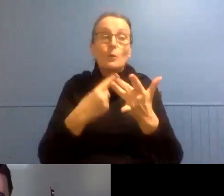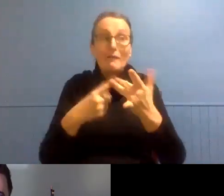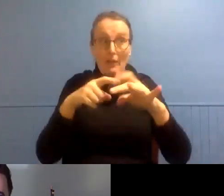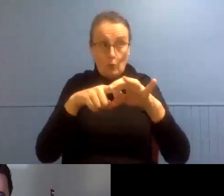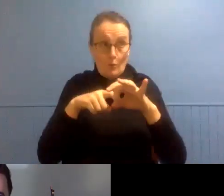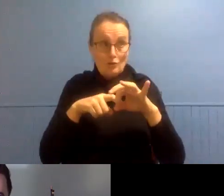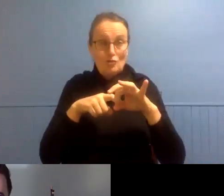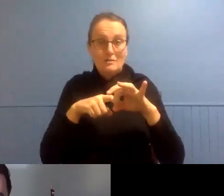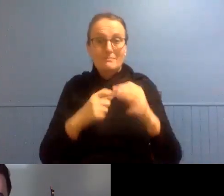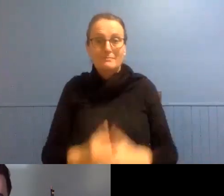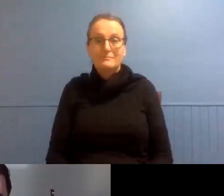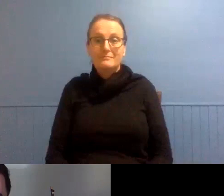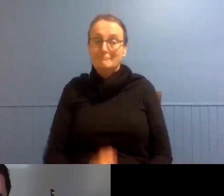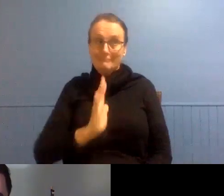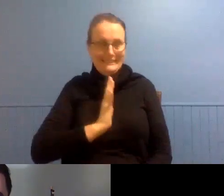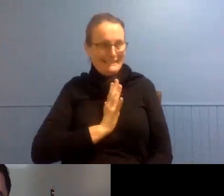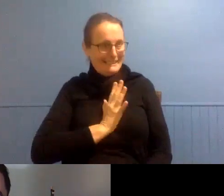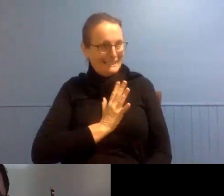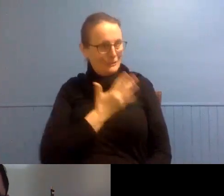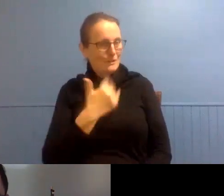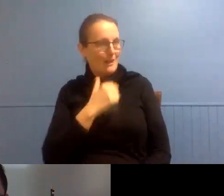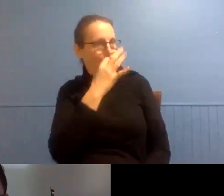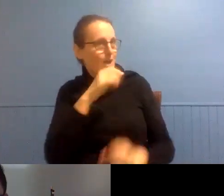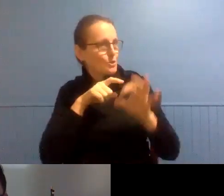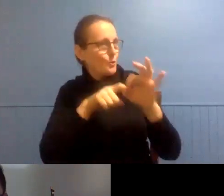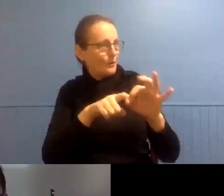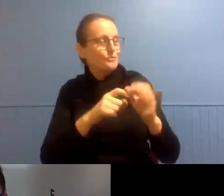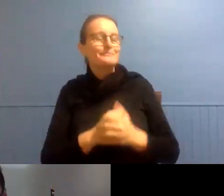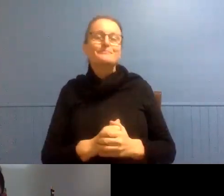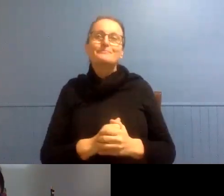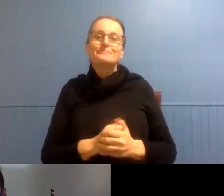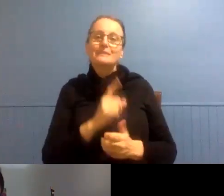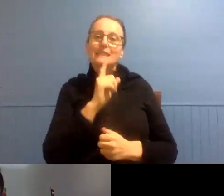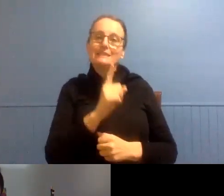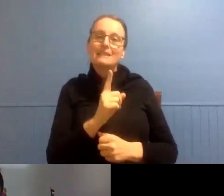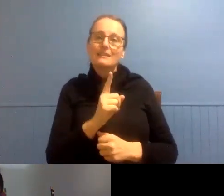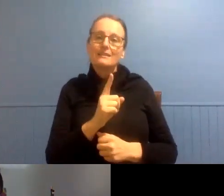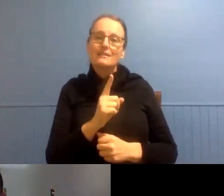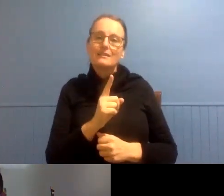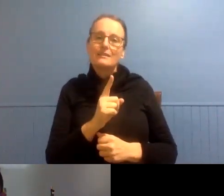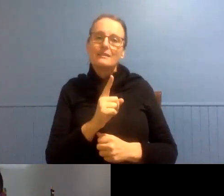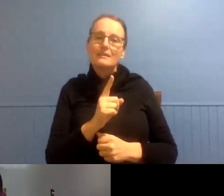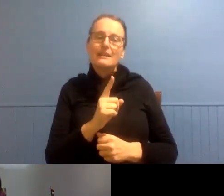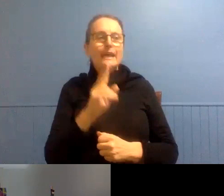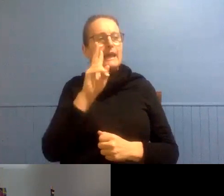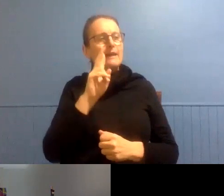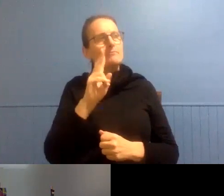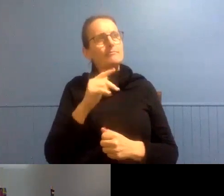It's quite an interesting one. It says, "Mark, it seems there would be a number of practical steps that